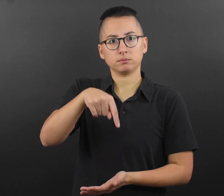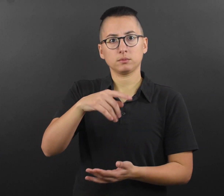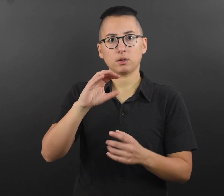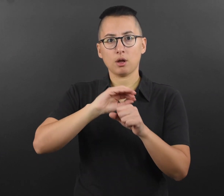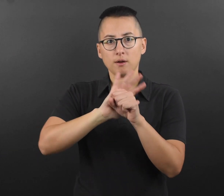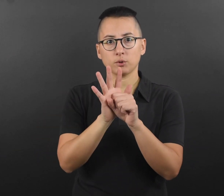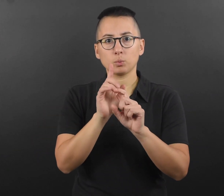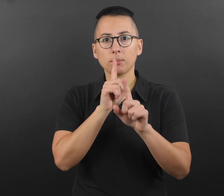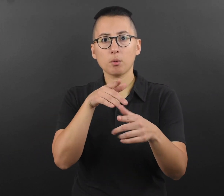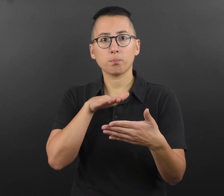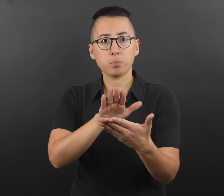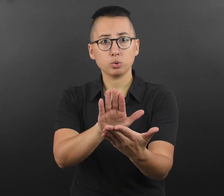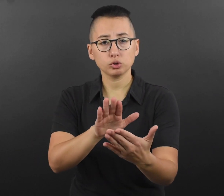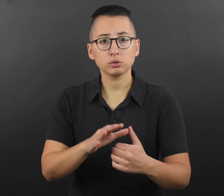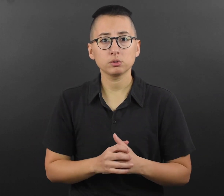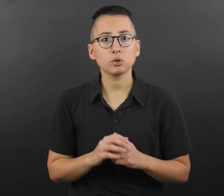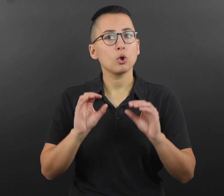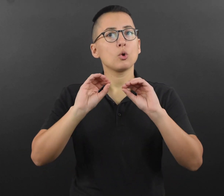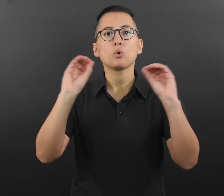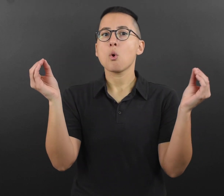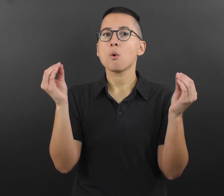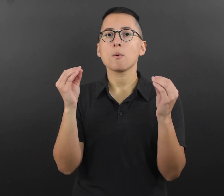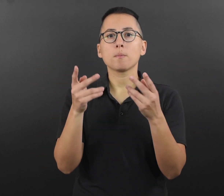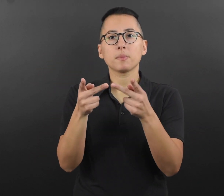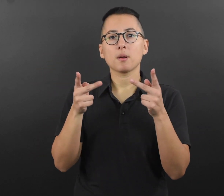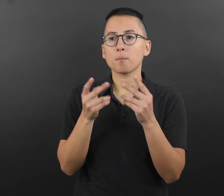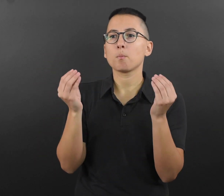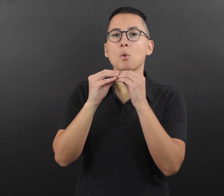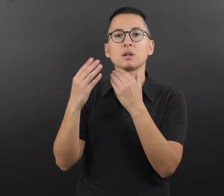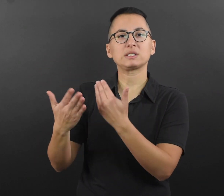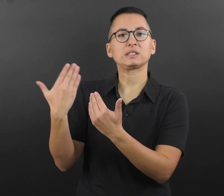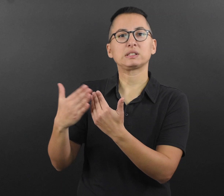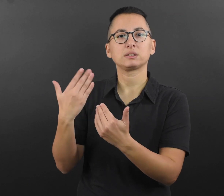response,” said Lieutenant Governor Peggy Flanagan. “And no place is more convenient,